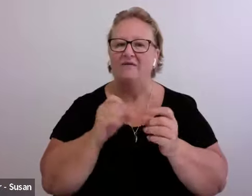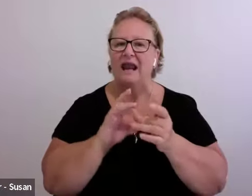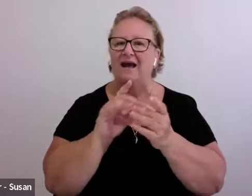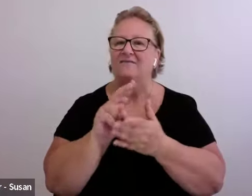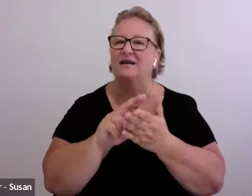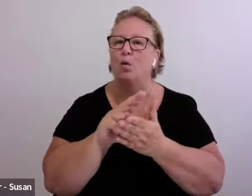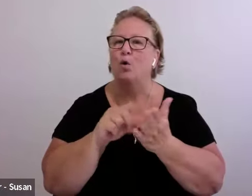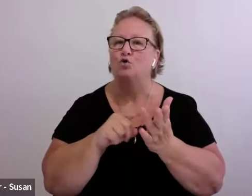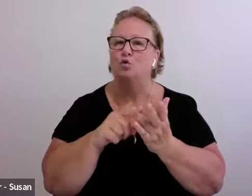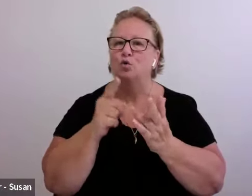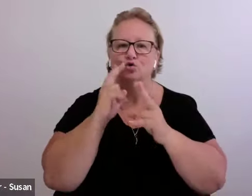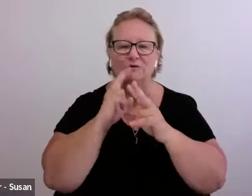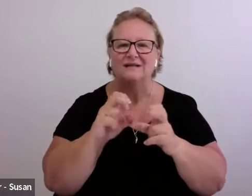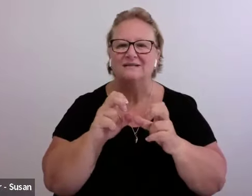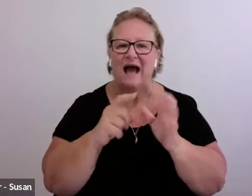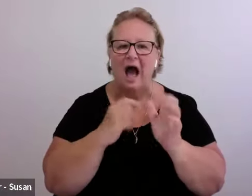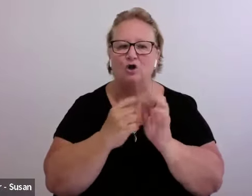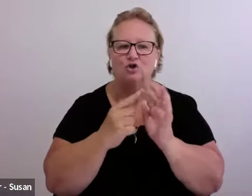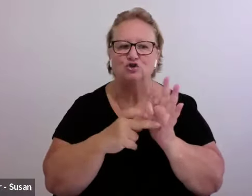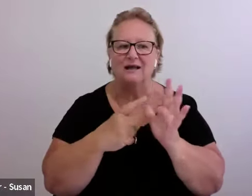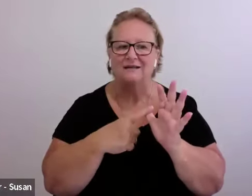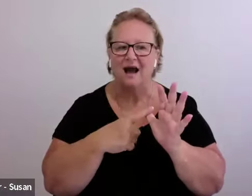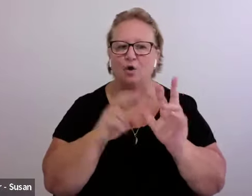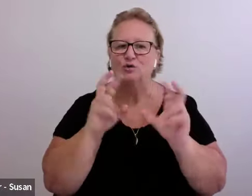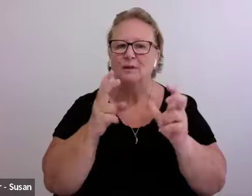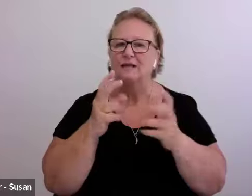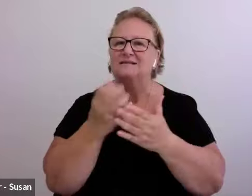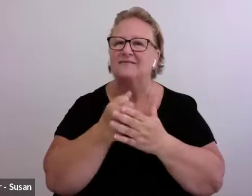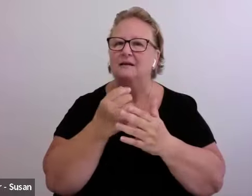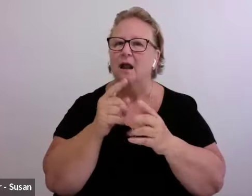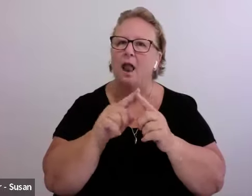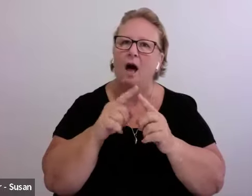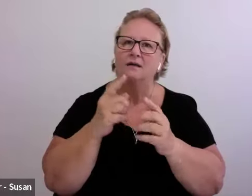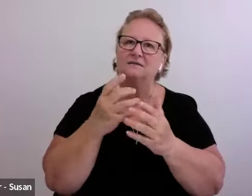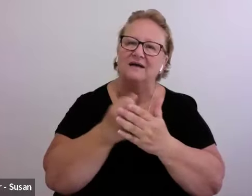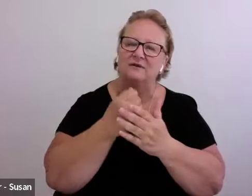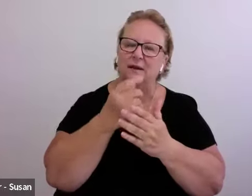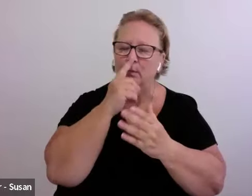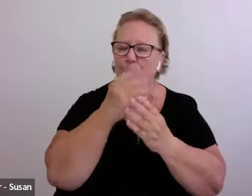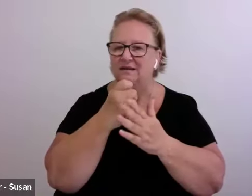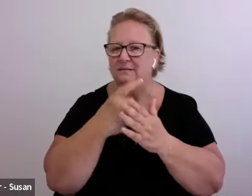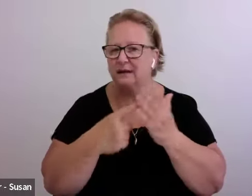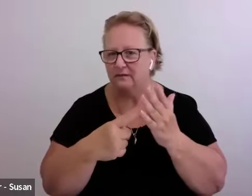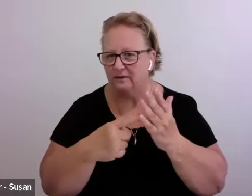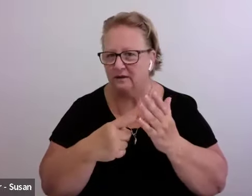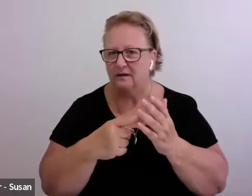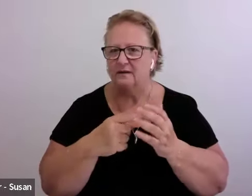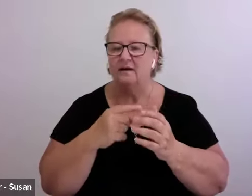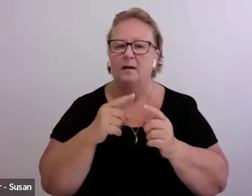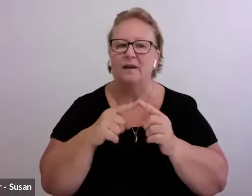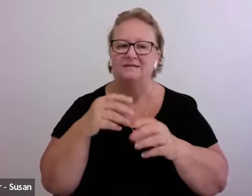share, how research can influence policy and practice, and we've also linked videos to our research agenda topics